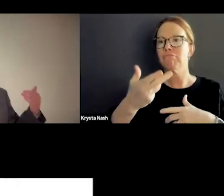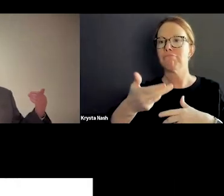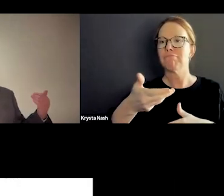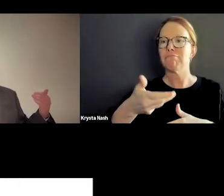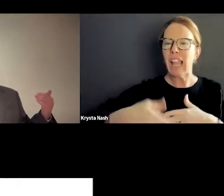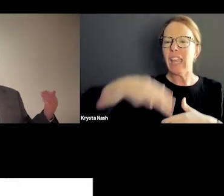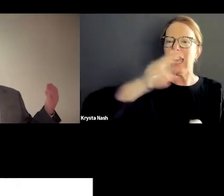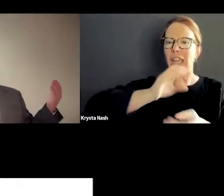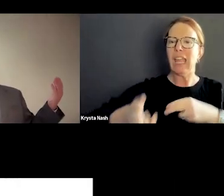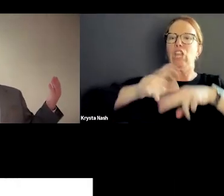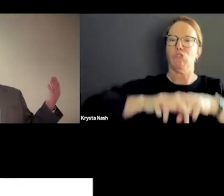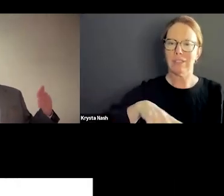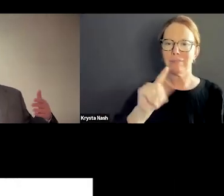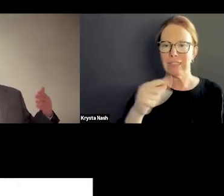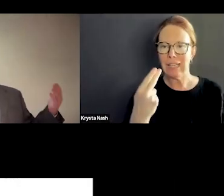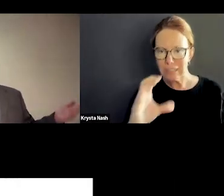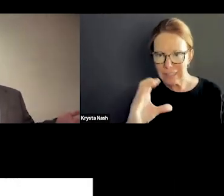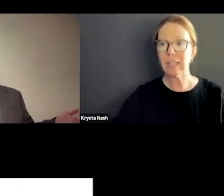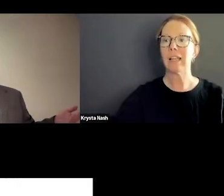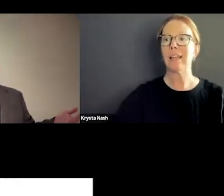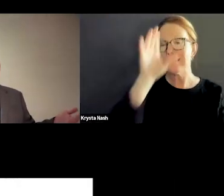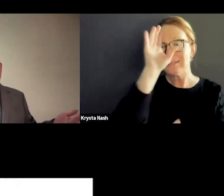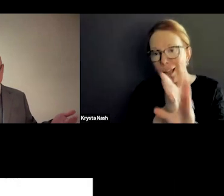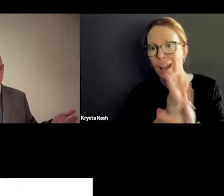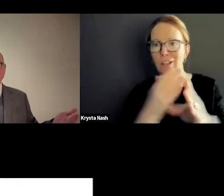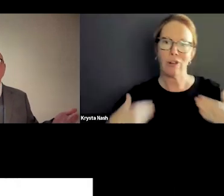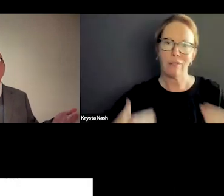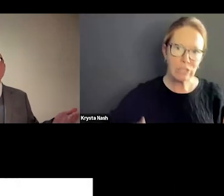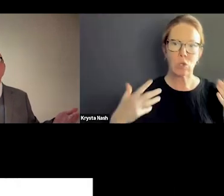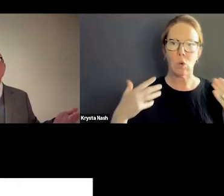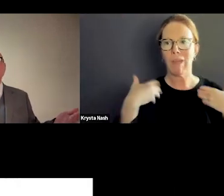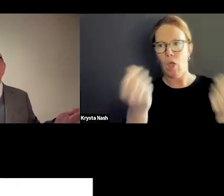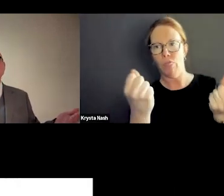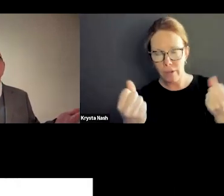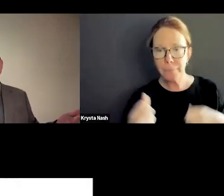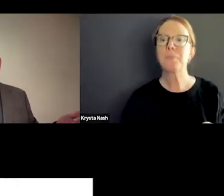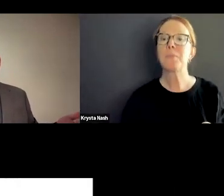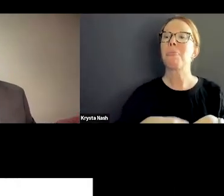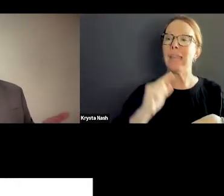having increased levels of psychological and physical health and very serious associations.